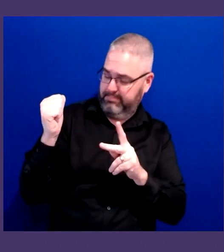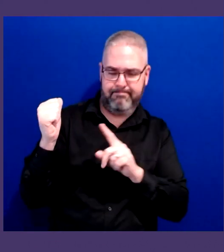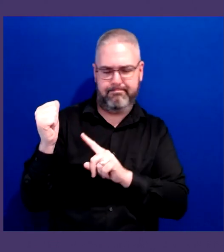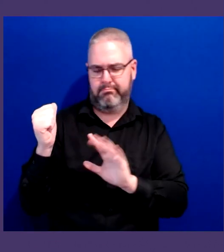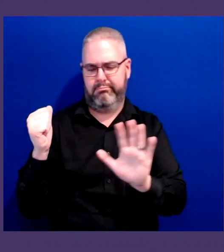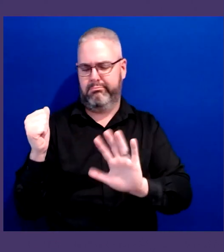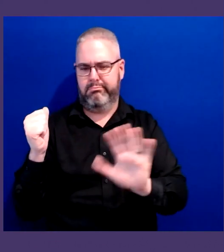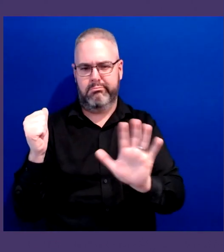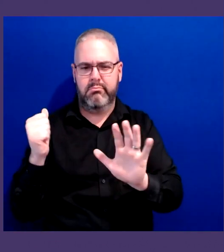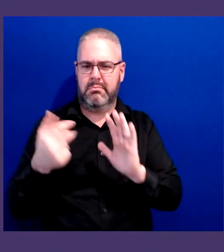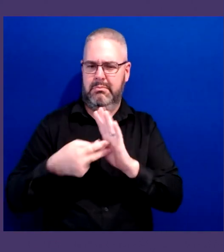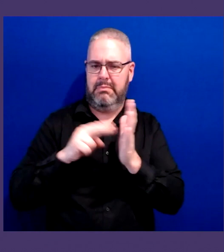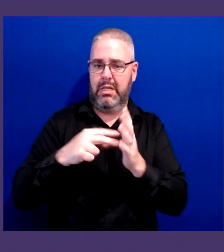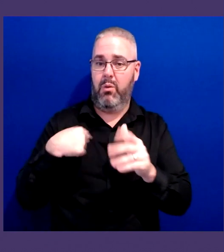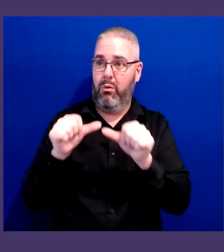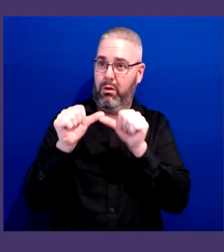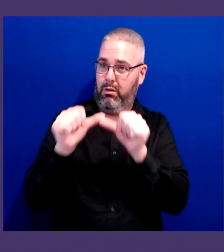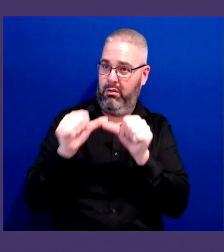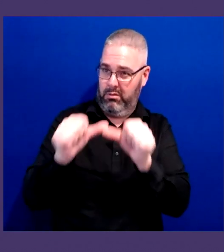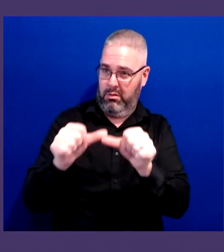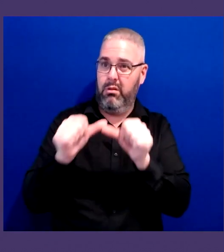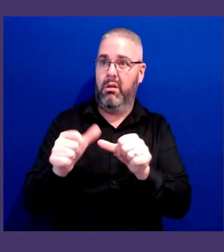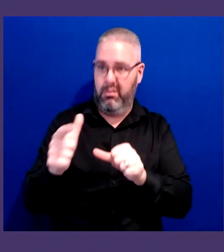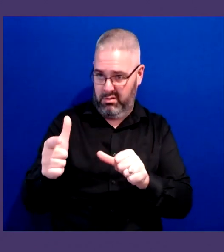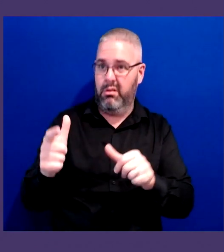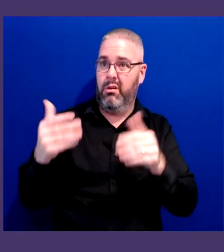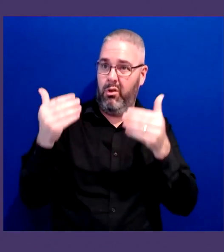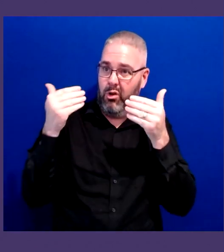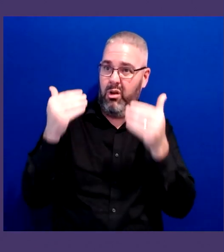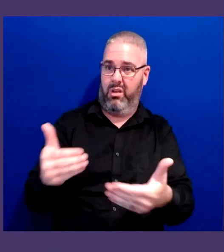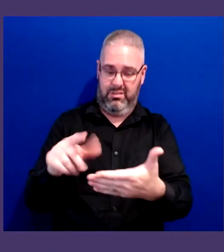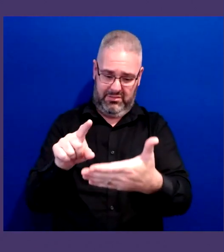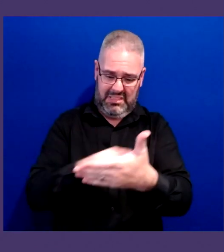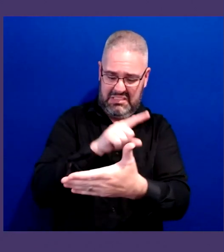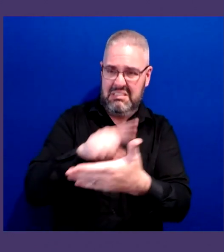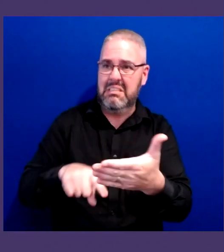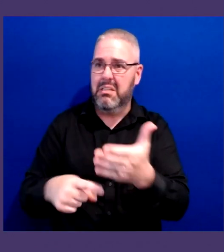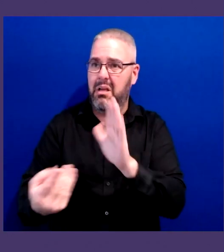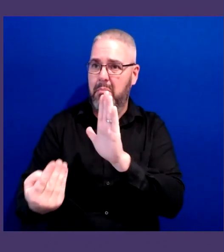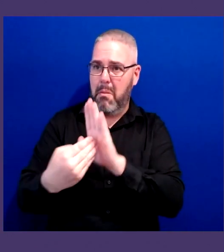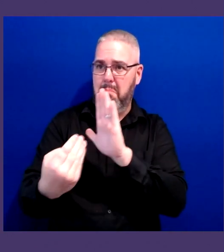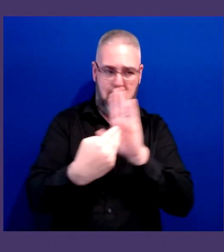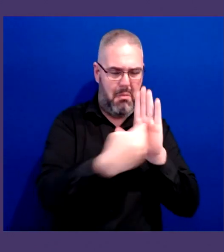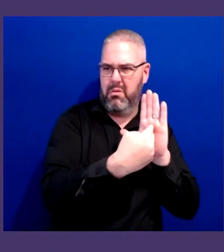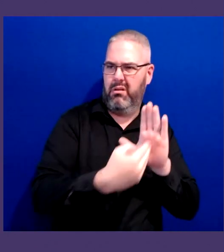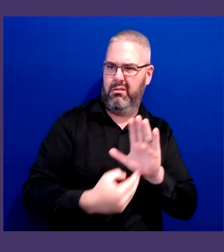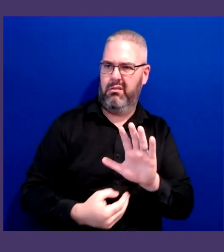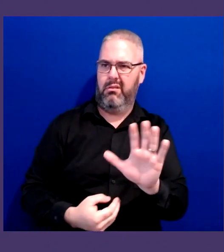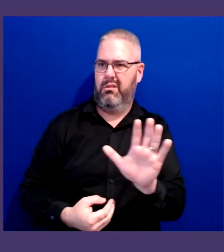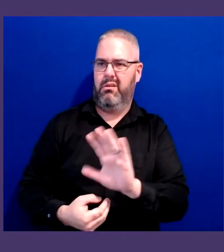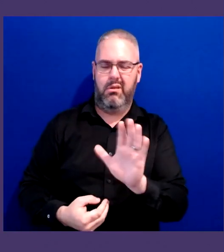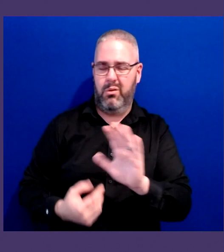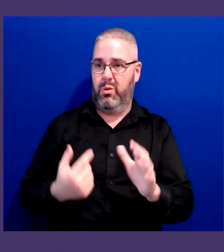continue to allow the discrimination. It's not okay to say we're going to wait and do it later."